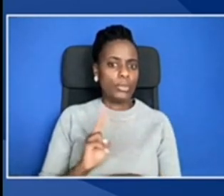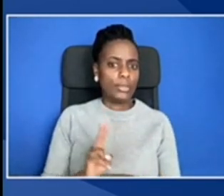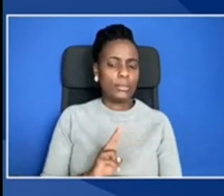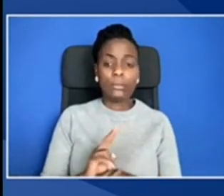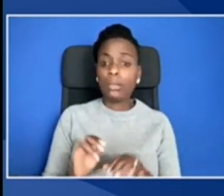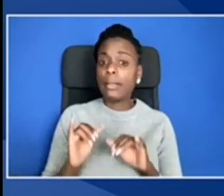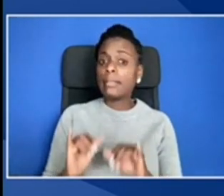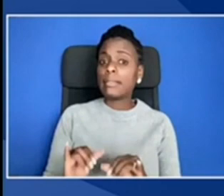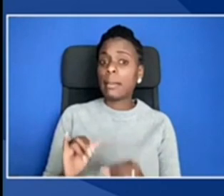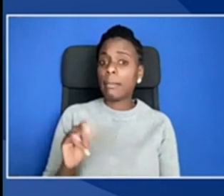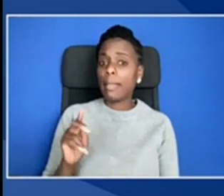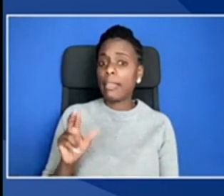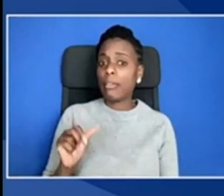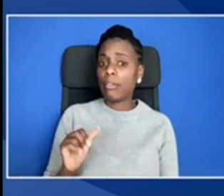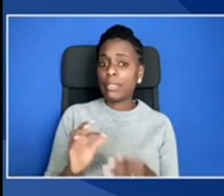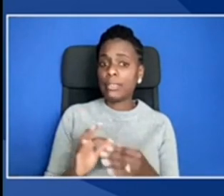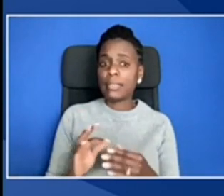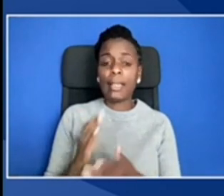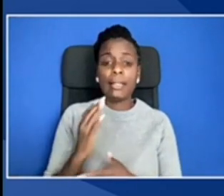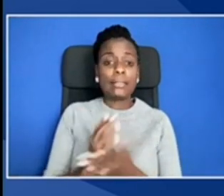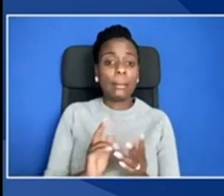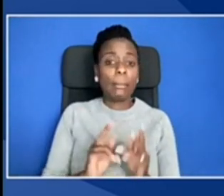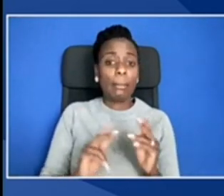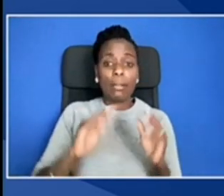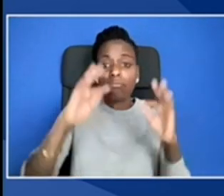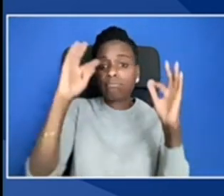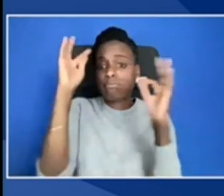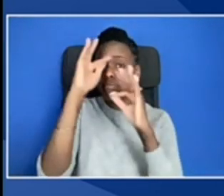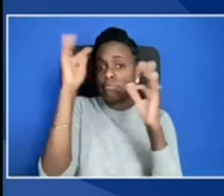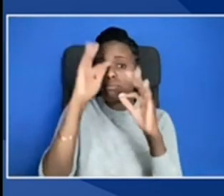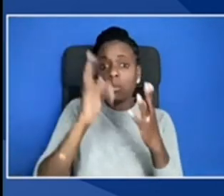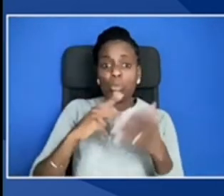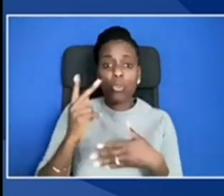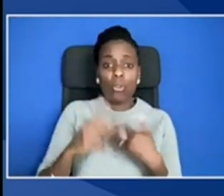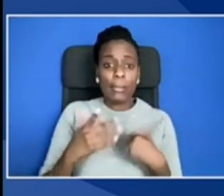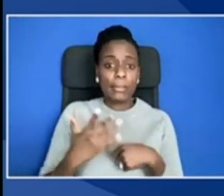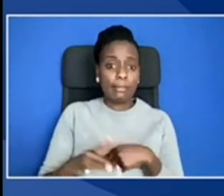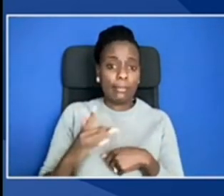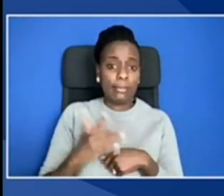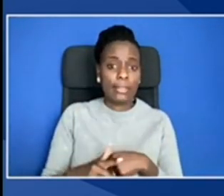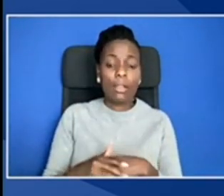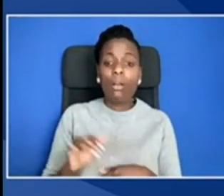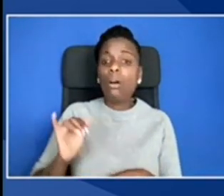maybe some folks don't know they exist, but I wanted to kind of add on to that for